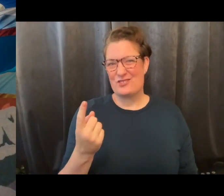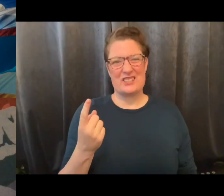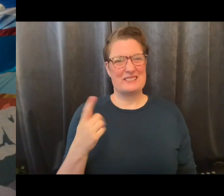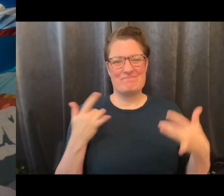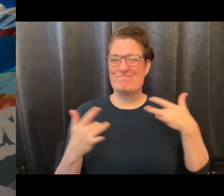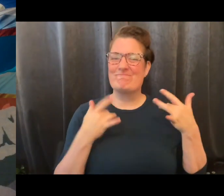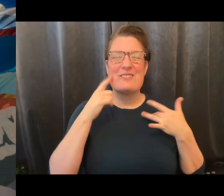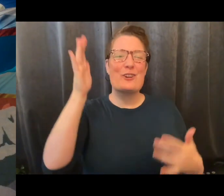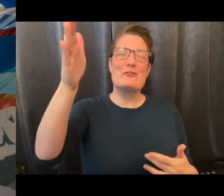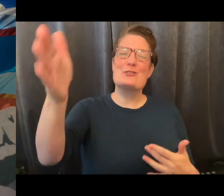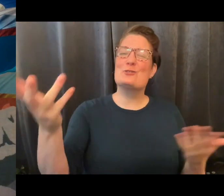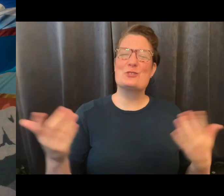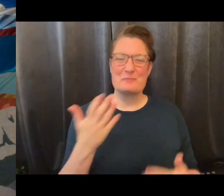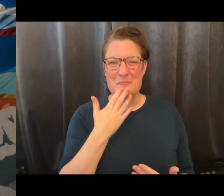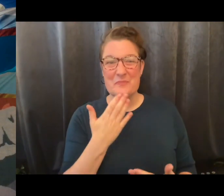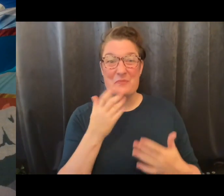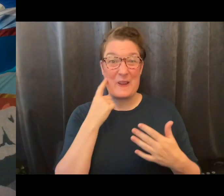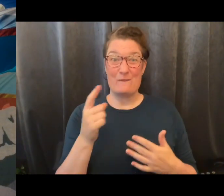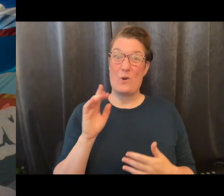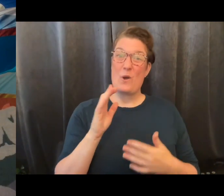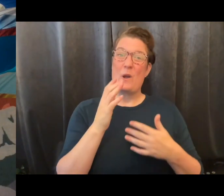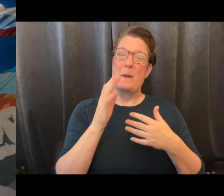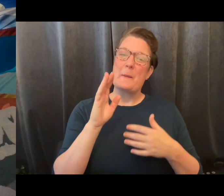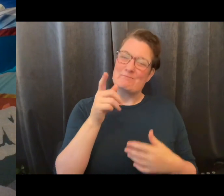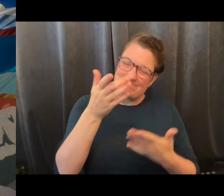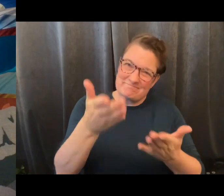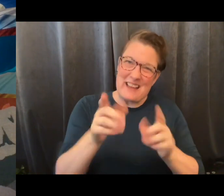Thank you for being my dear friend and chevrutah Rebekah: Yes.